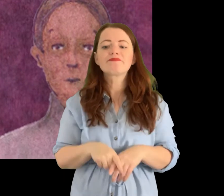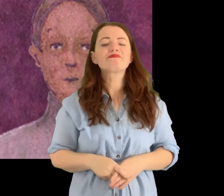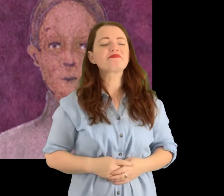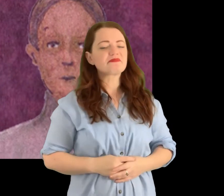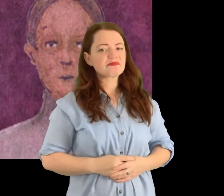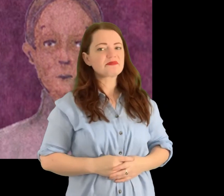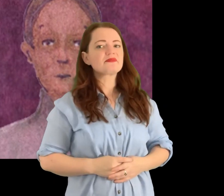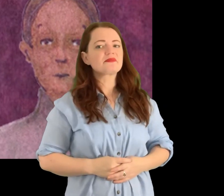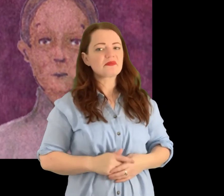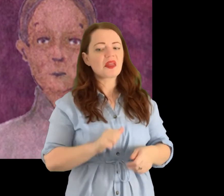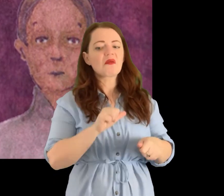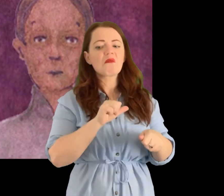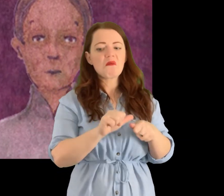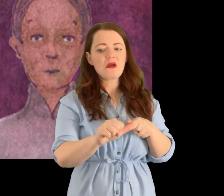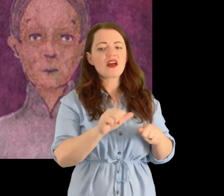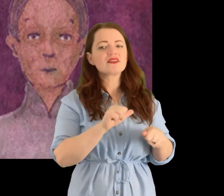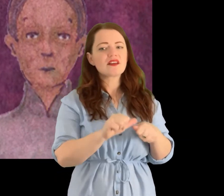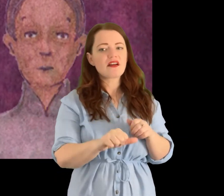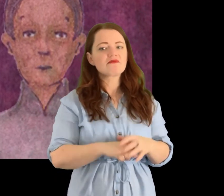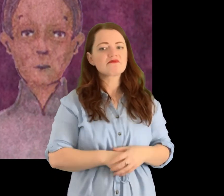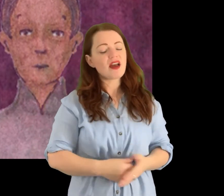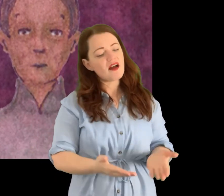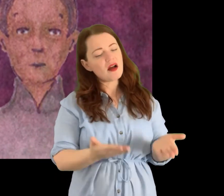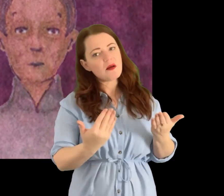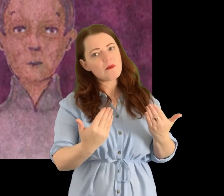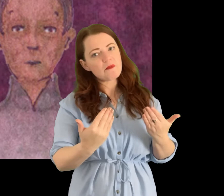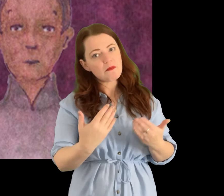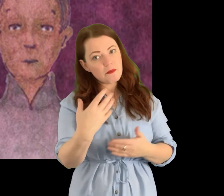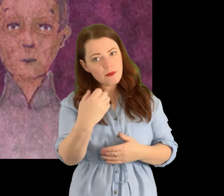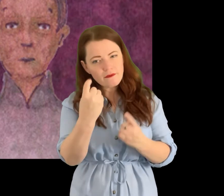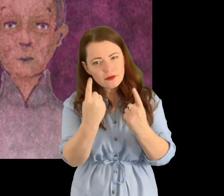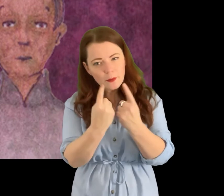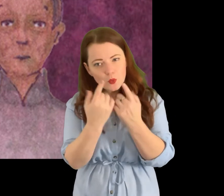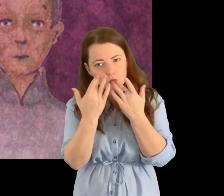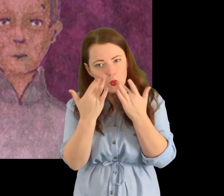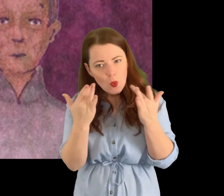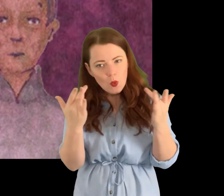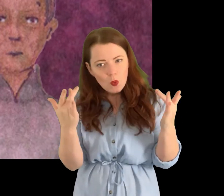“That’s much better” said their Mother Come I have something to show you”